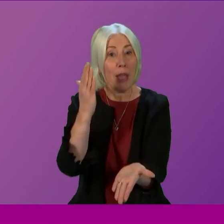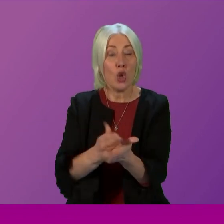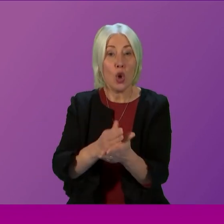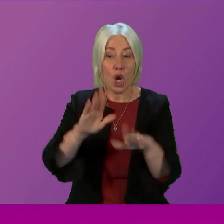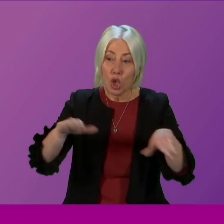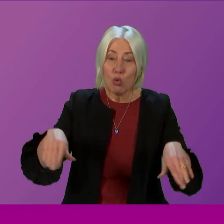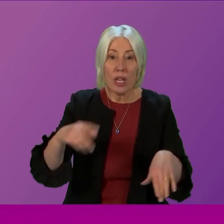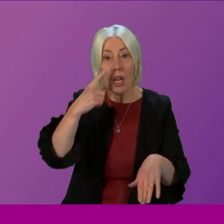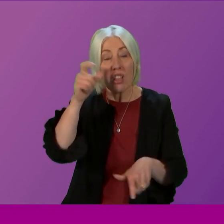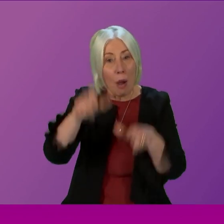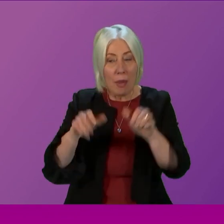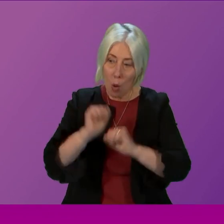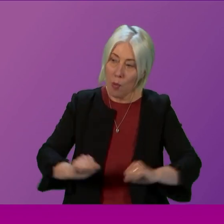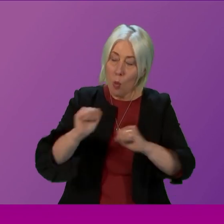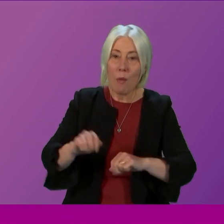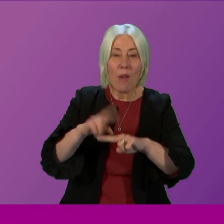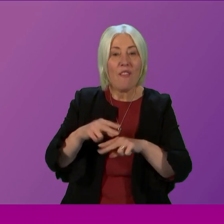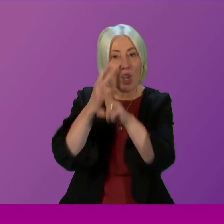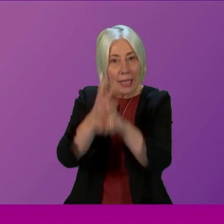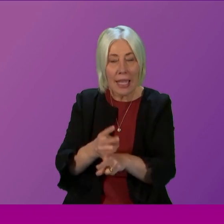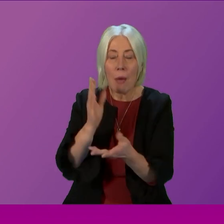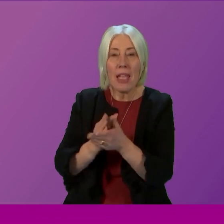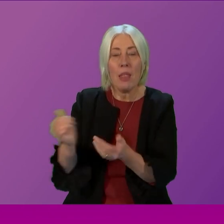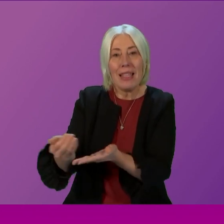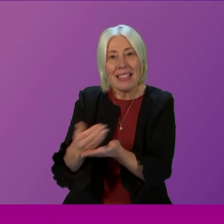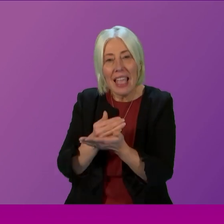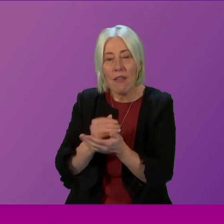be fostered can be placed in safe, stable and loving homes as soon as possible?